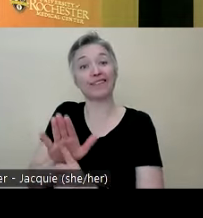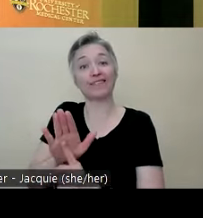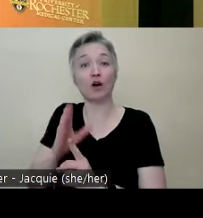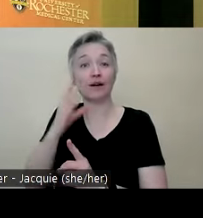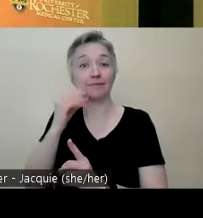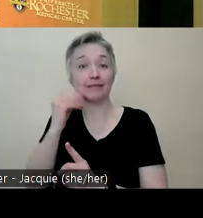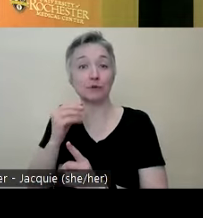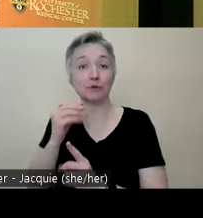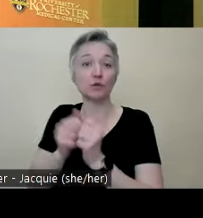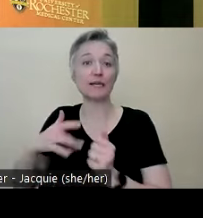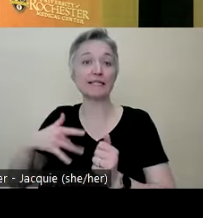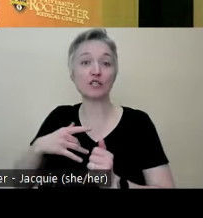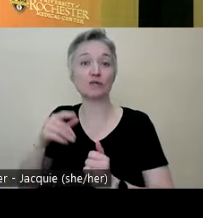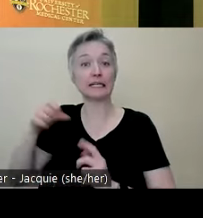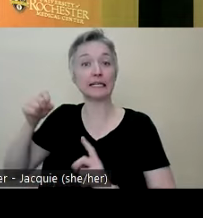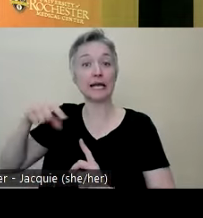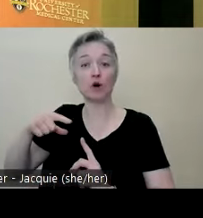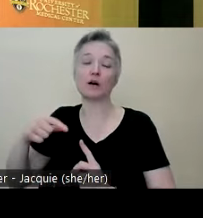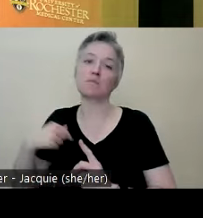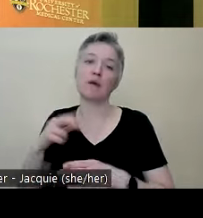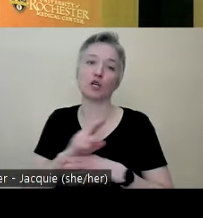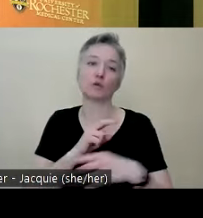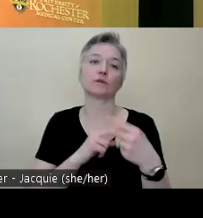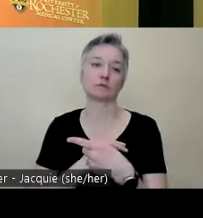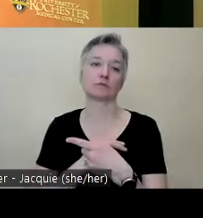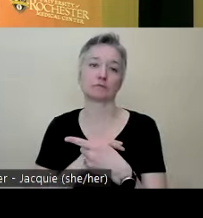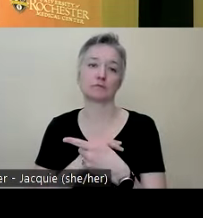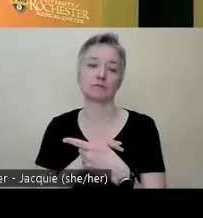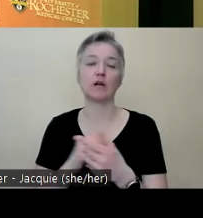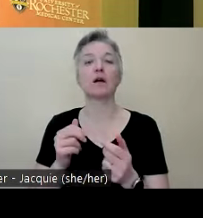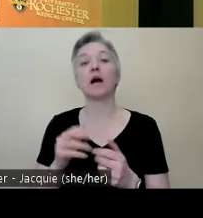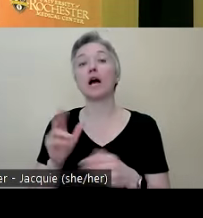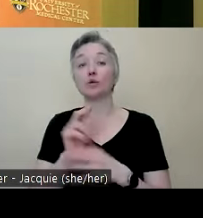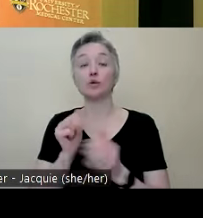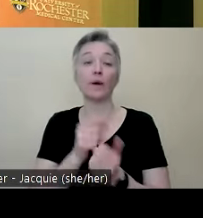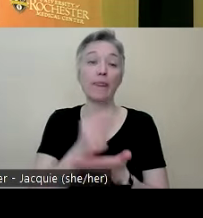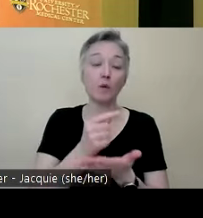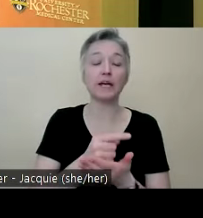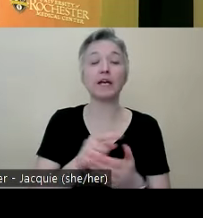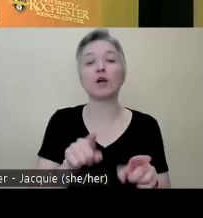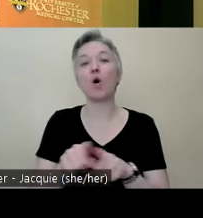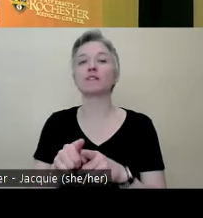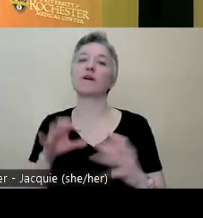so I use this in therapy a lot and also o in feedbacks with families after an evaluation it's